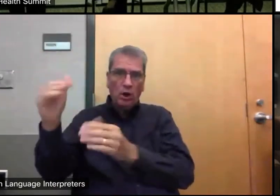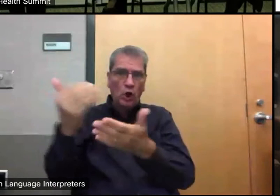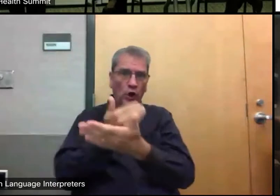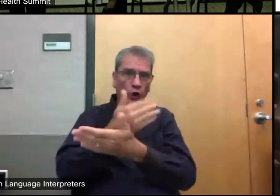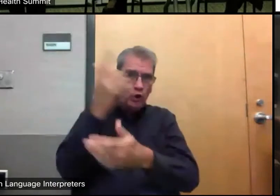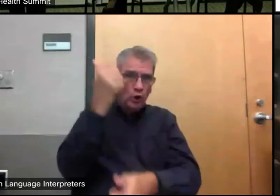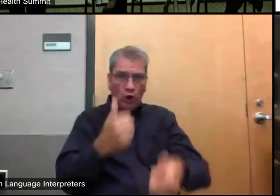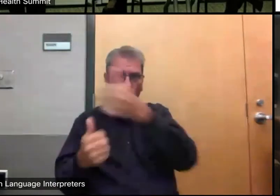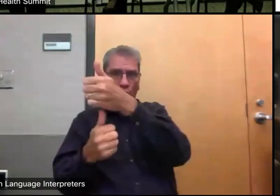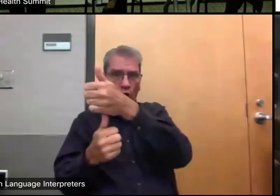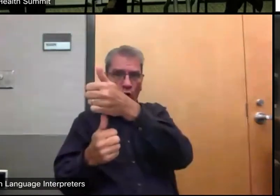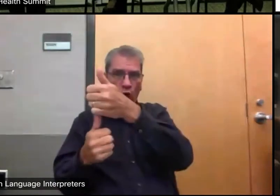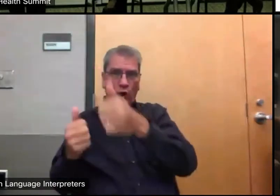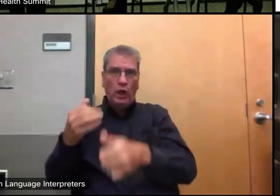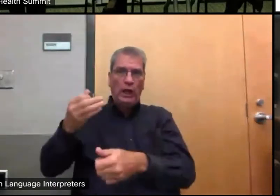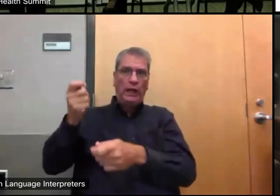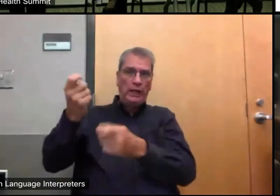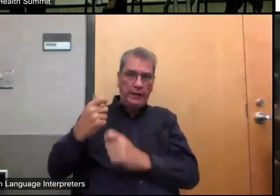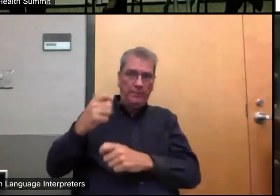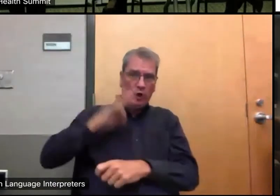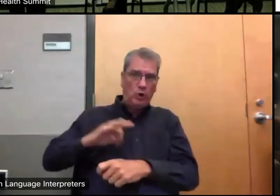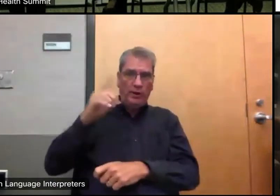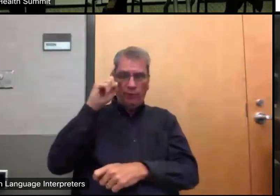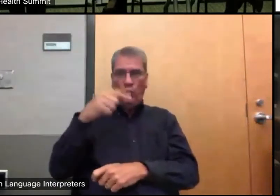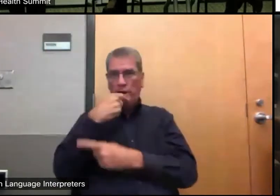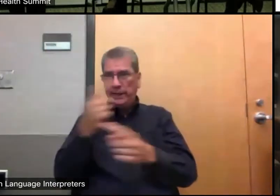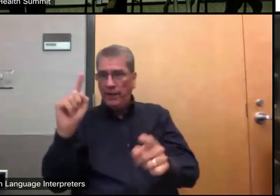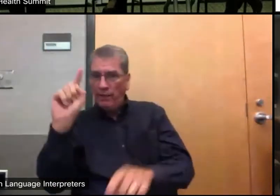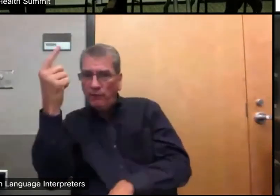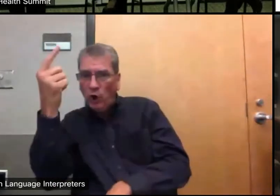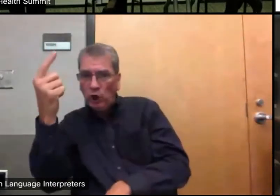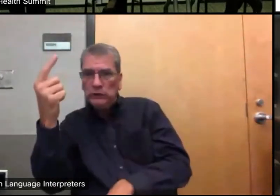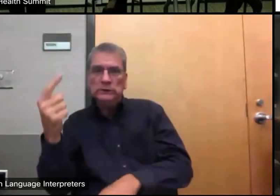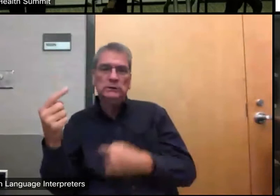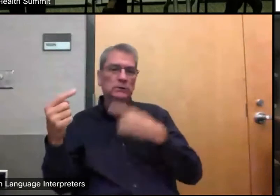1st, get credit for reporting it. 1st and not. So, not only does that feed, sort of